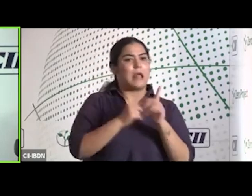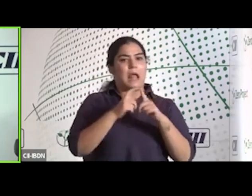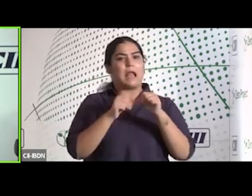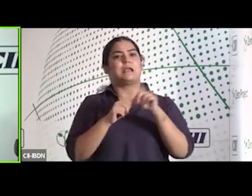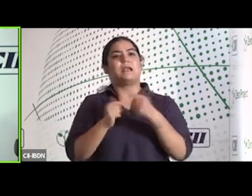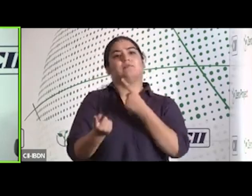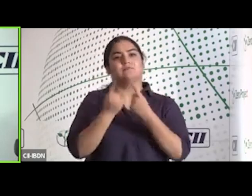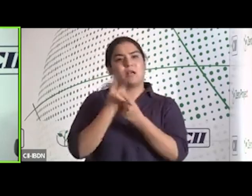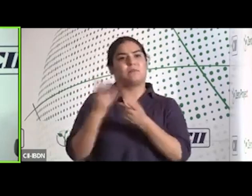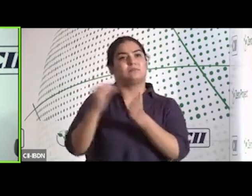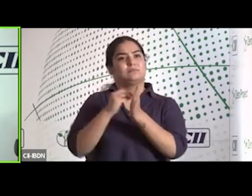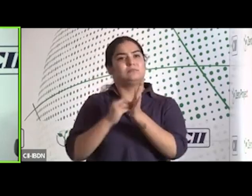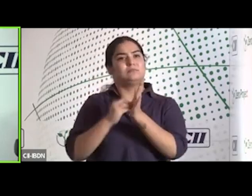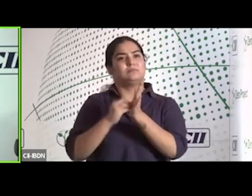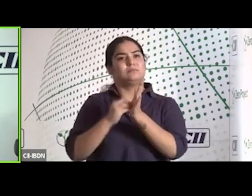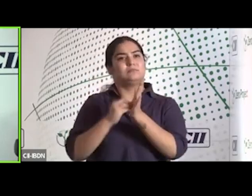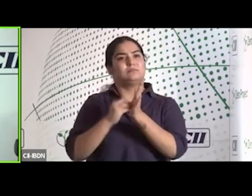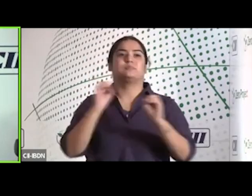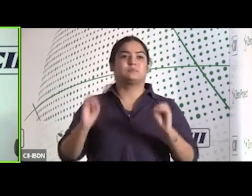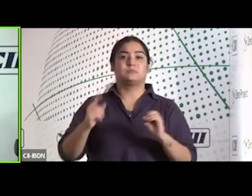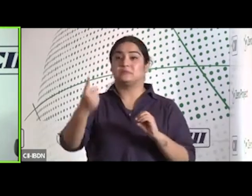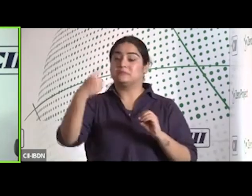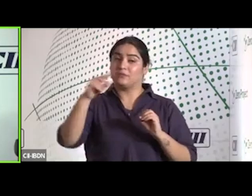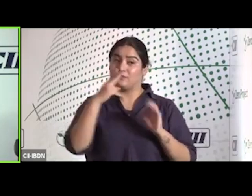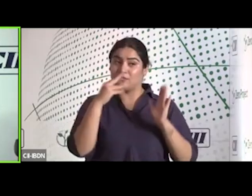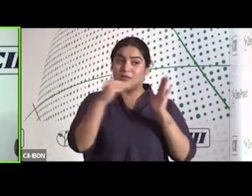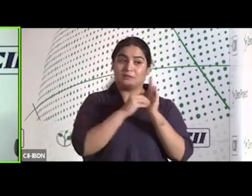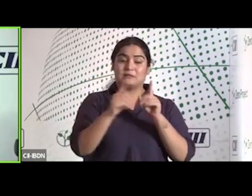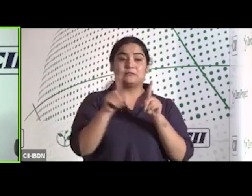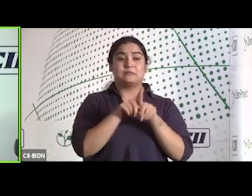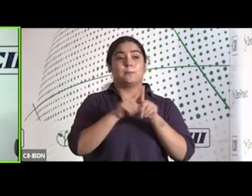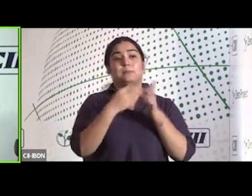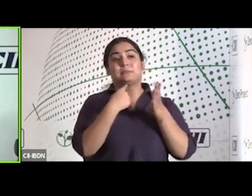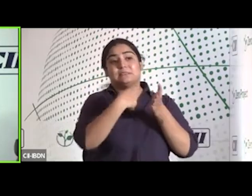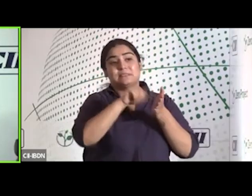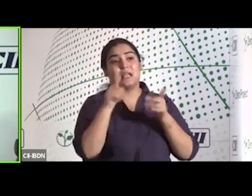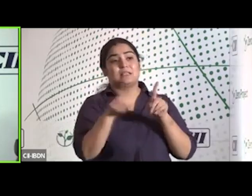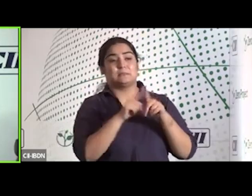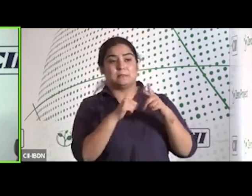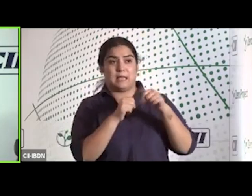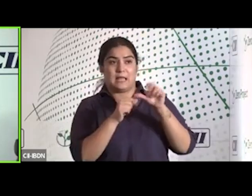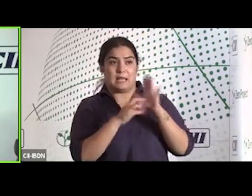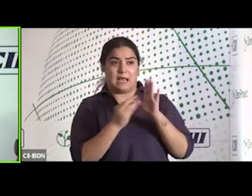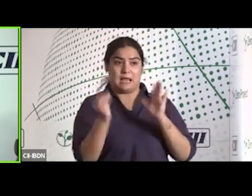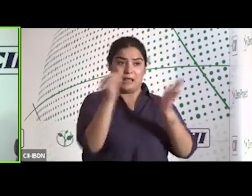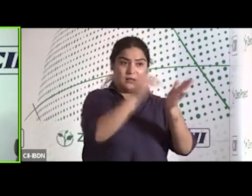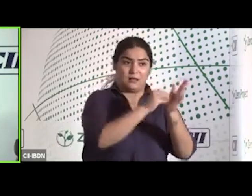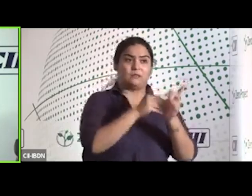And then what's the nuance in providing the right kinds of programmatic support, government entitlements, etc.?